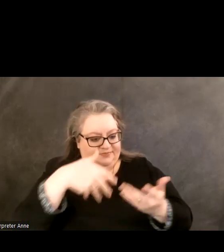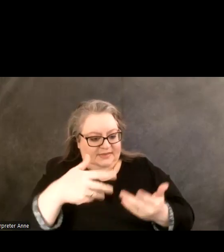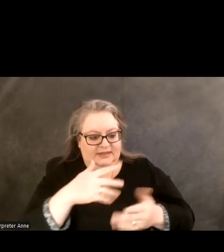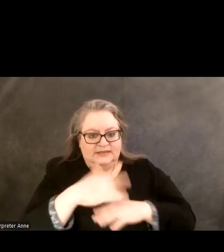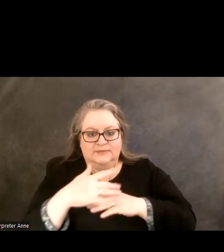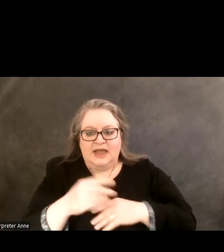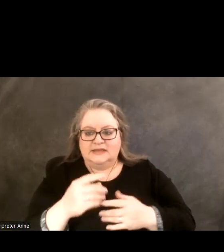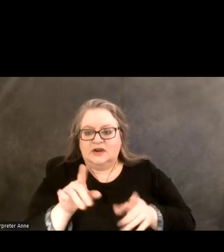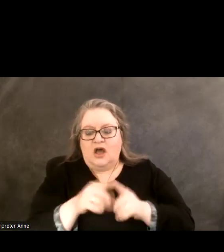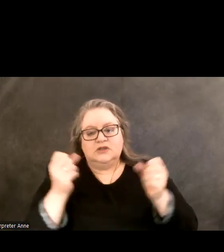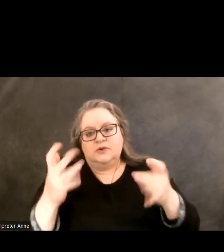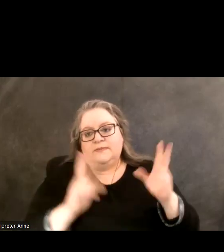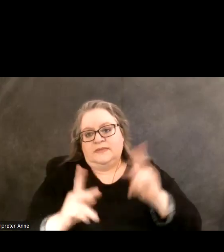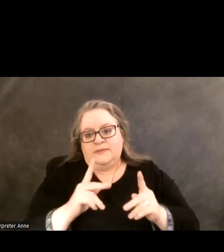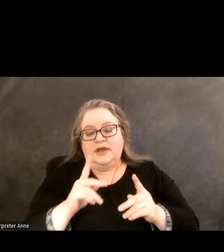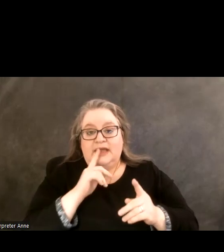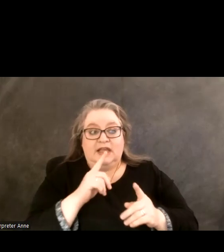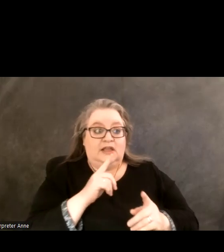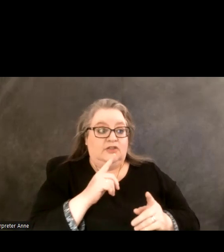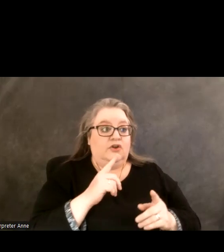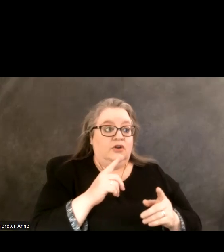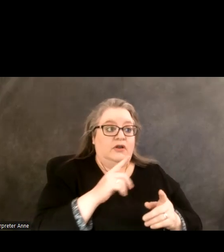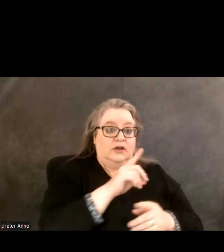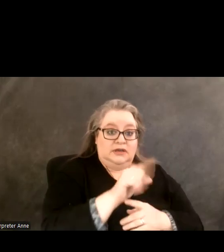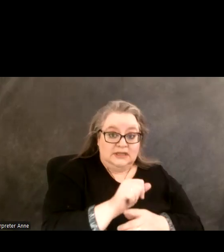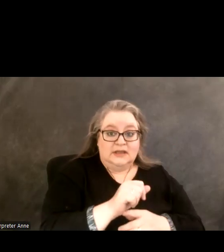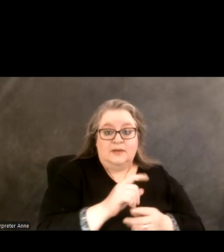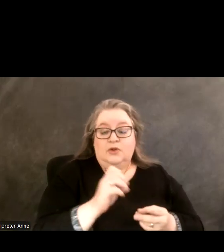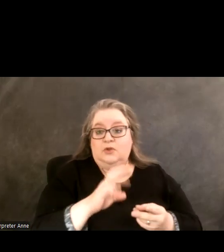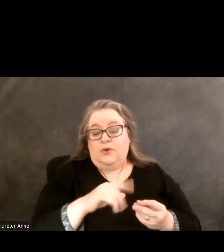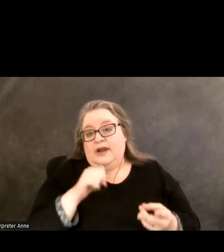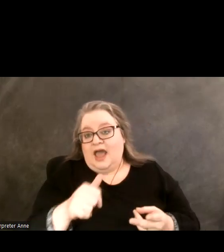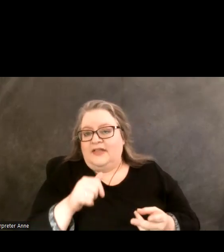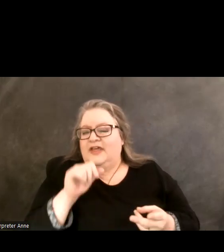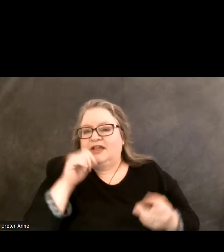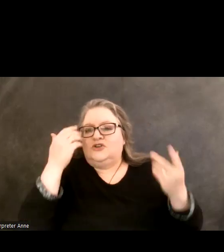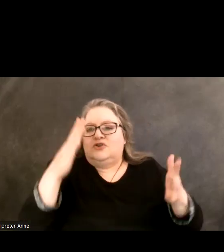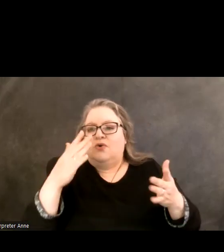there are so many people who either are or aren't disabled who just don't have that language of, like, knowing what